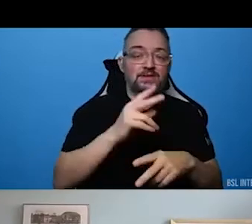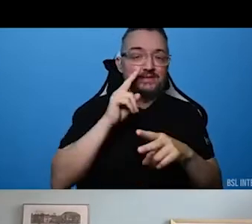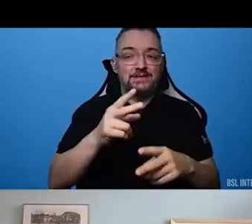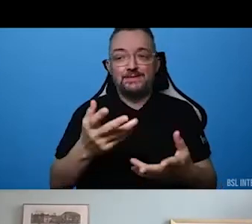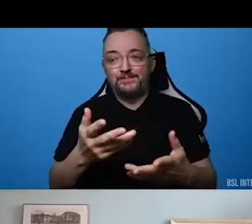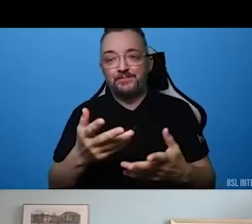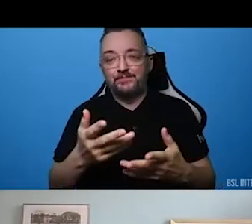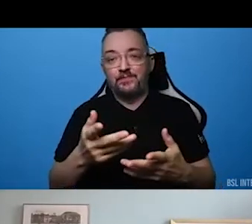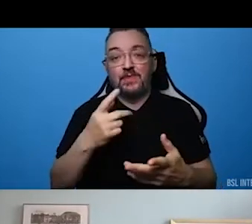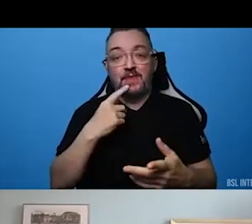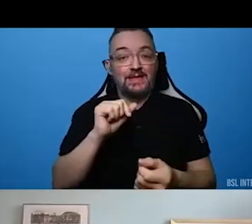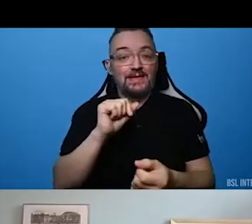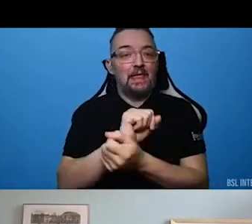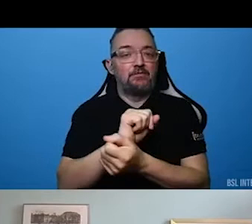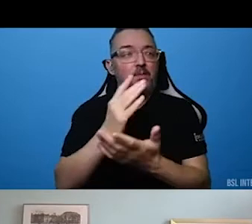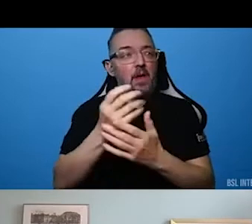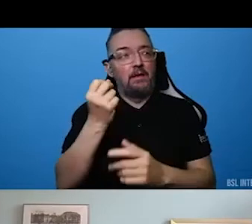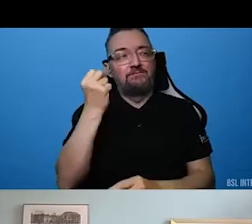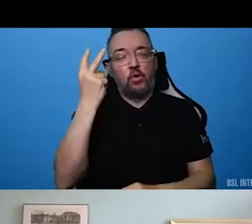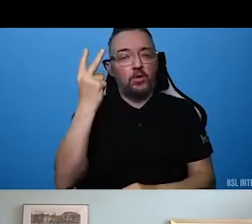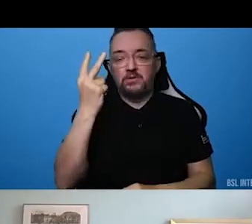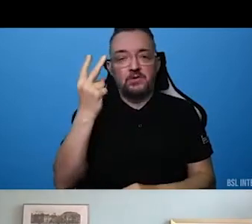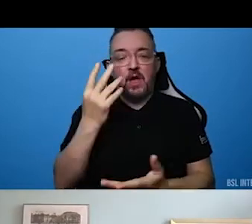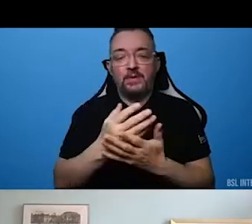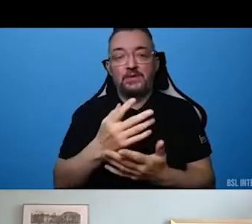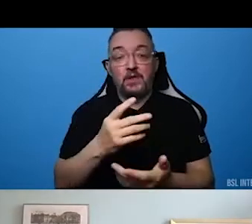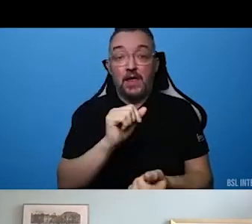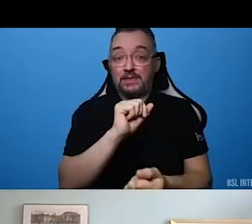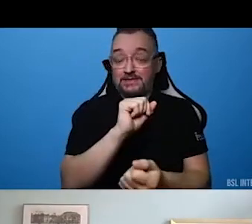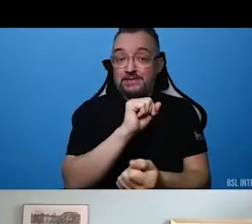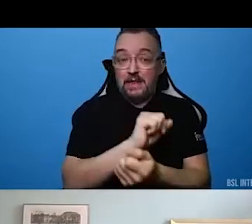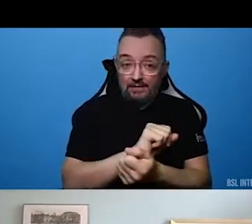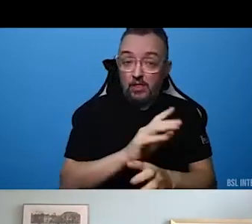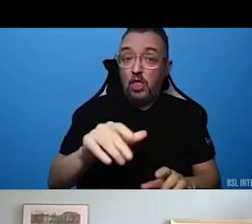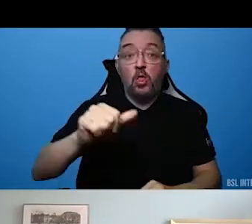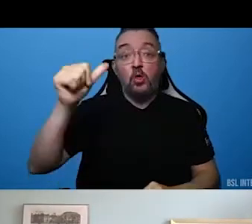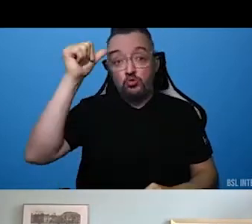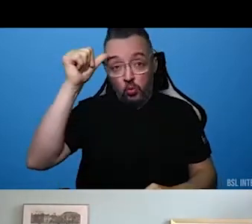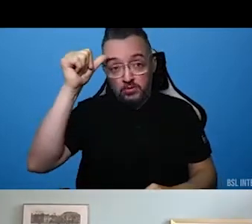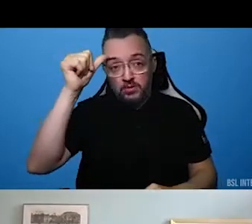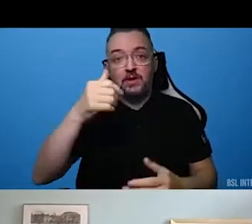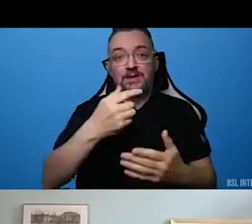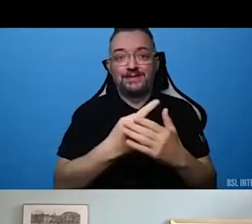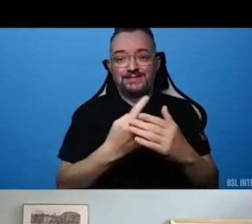that slavery was forgotten and rather slavery was known and represented in each generation